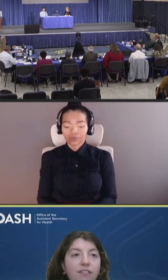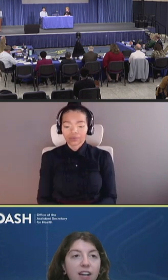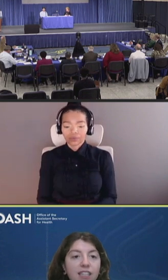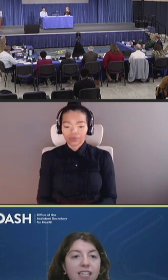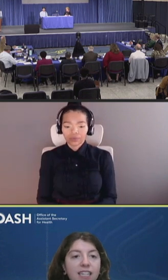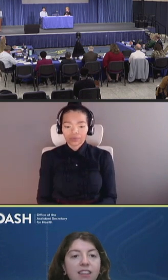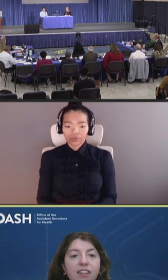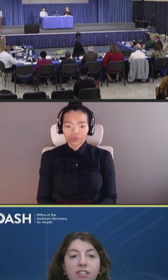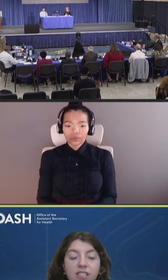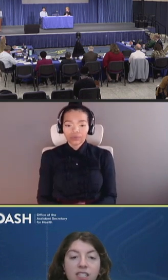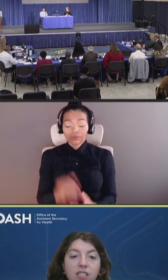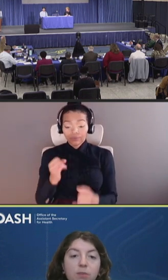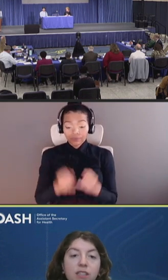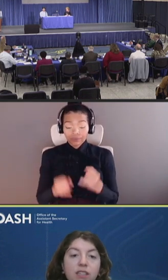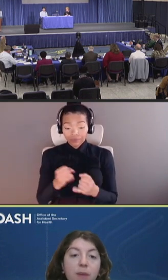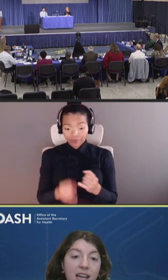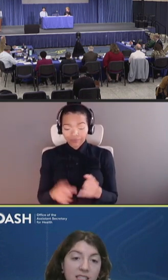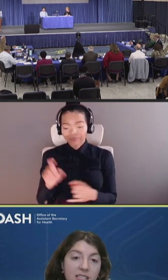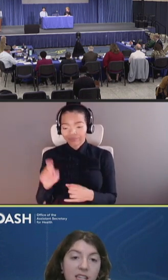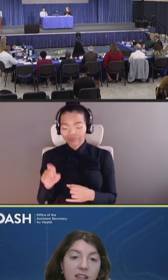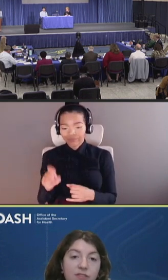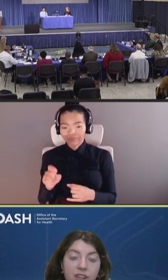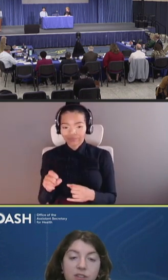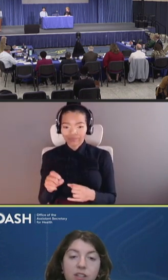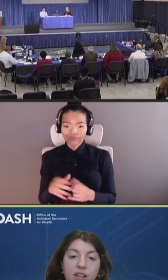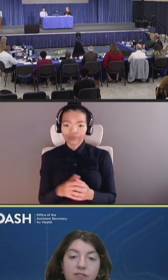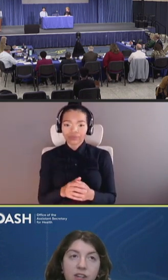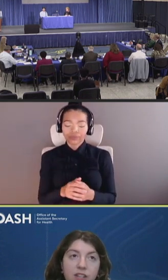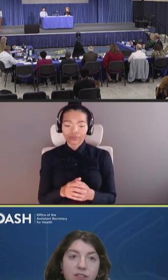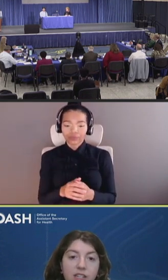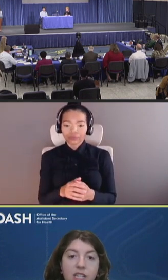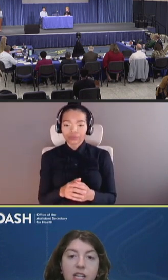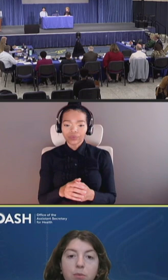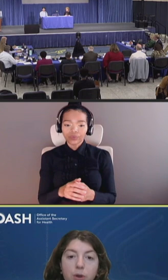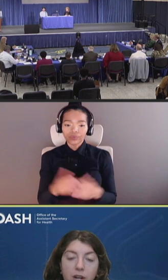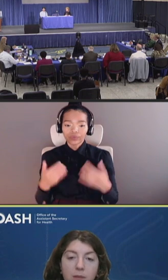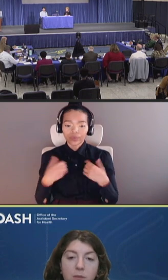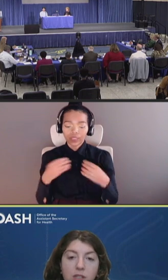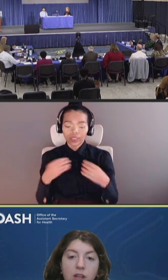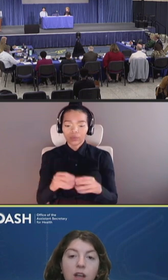Finally, there is a need to build capacity in federal and federally funded programs